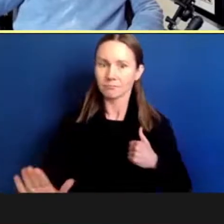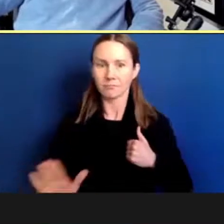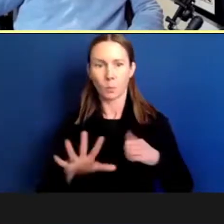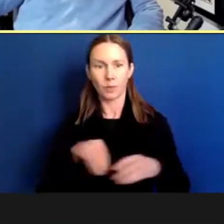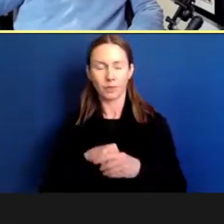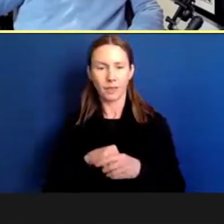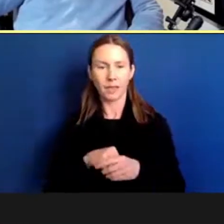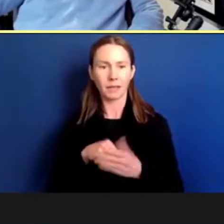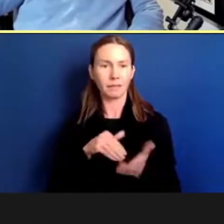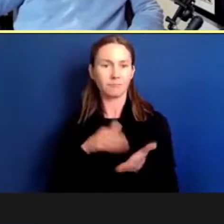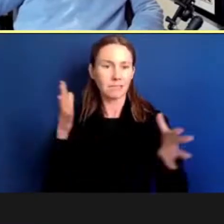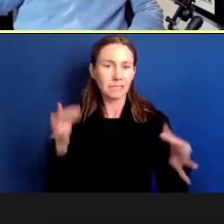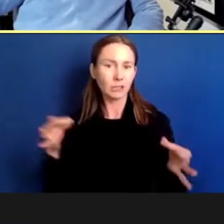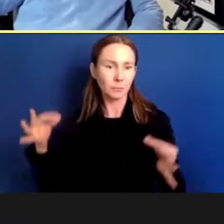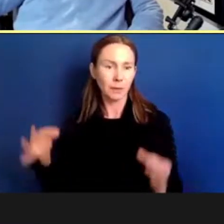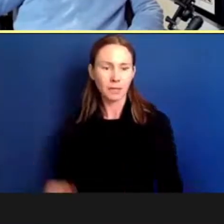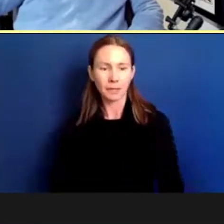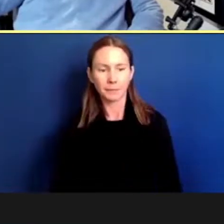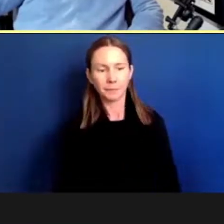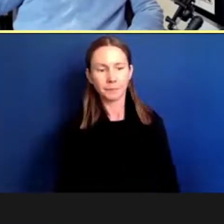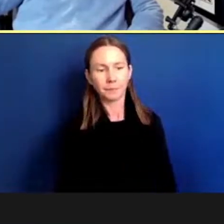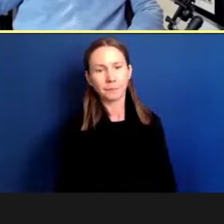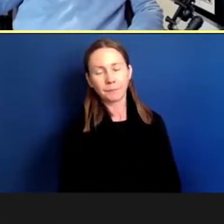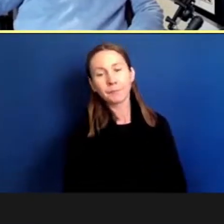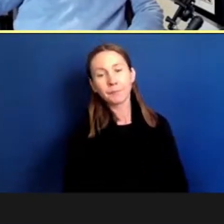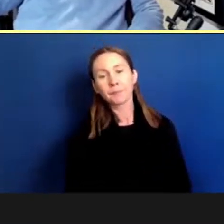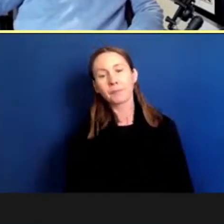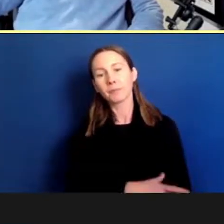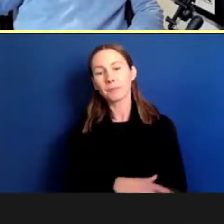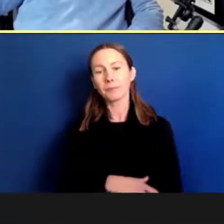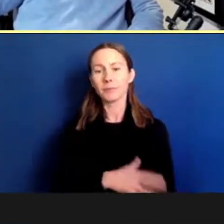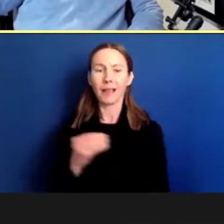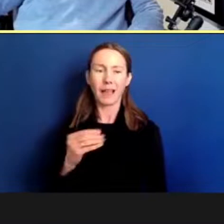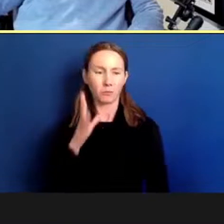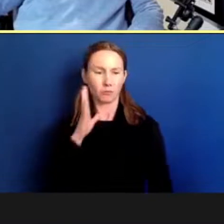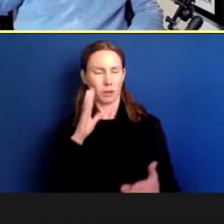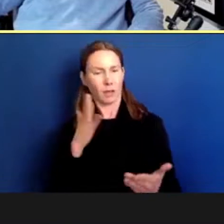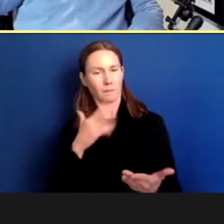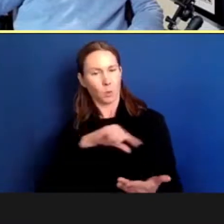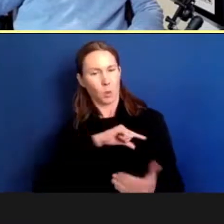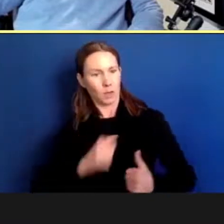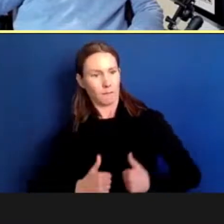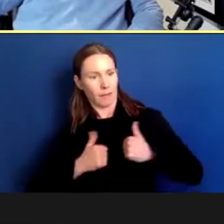Negative biases and inaccurate assumptions about the quality of life of a person with disability